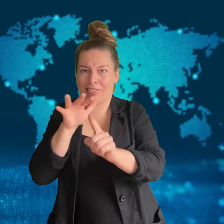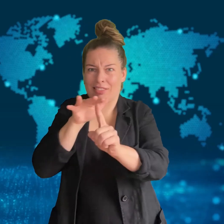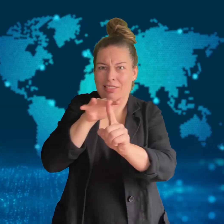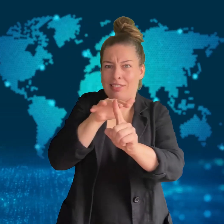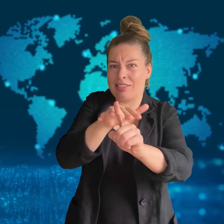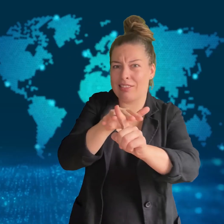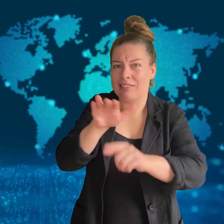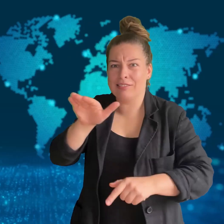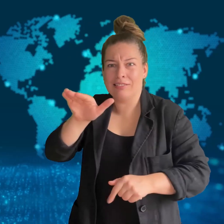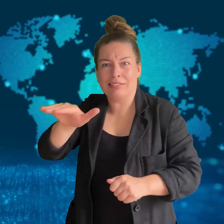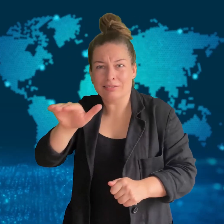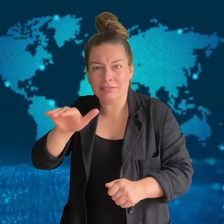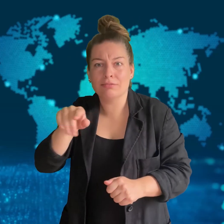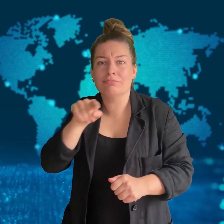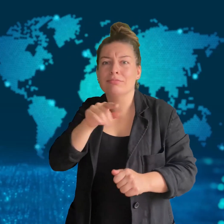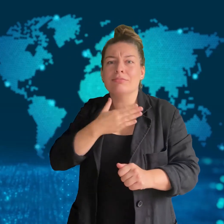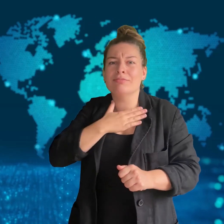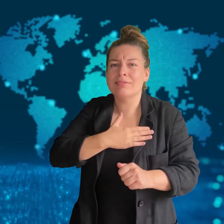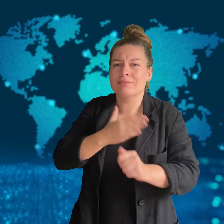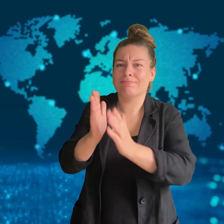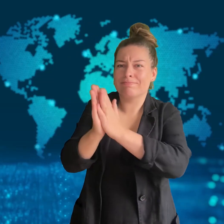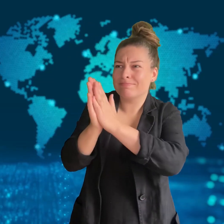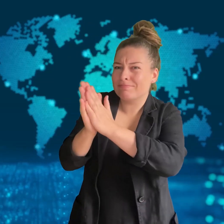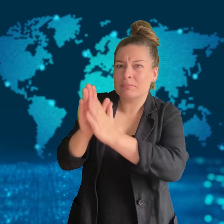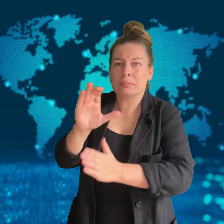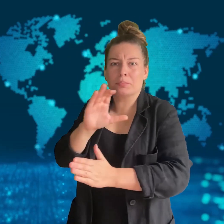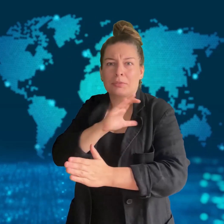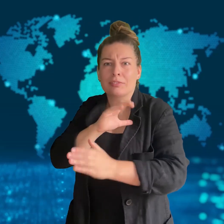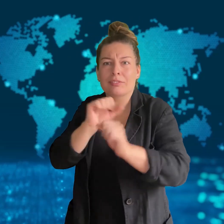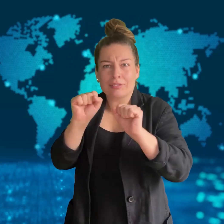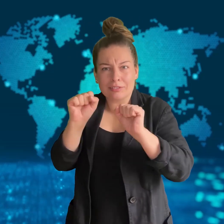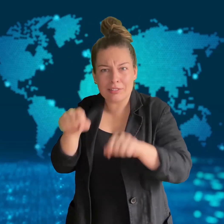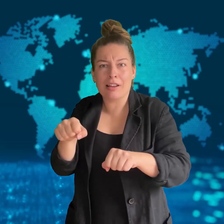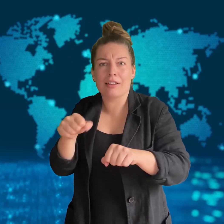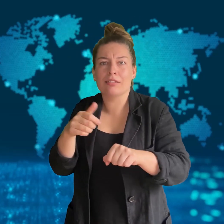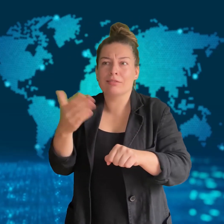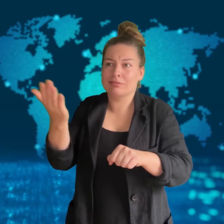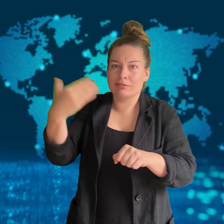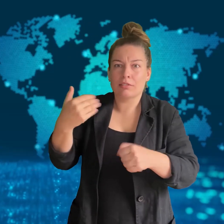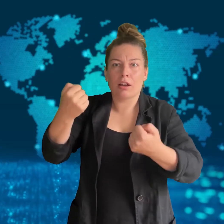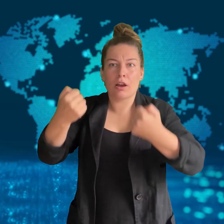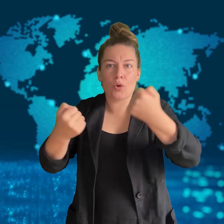The police would not take down the complaint